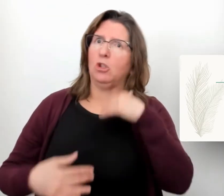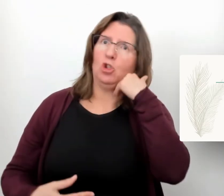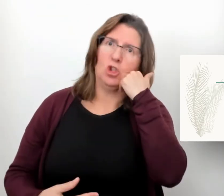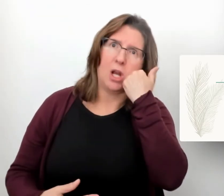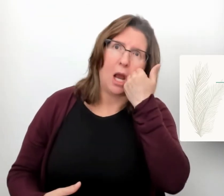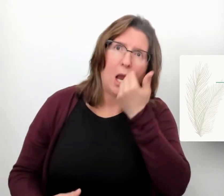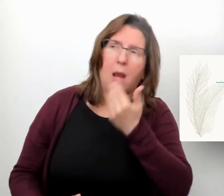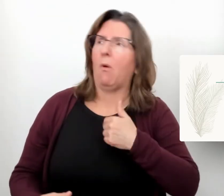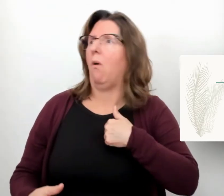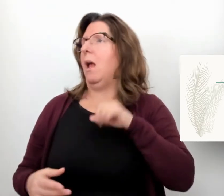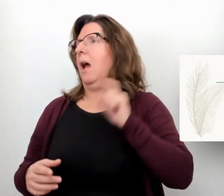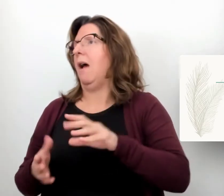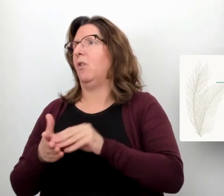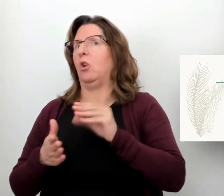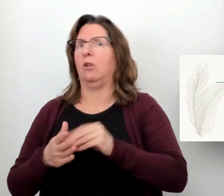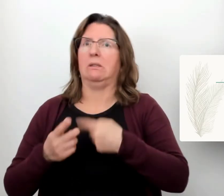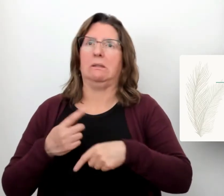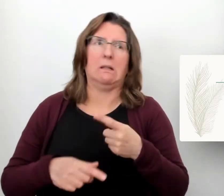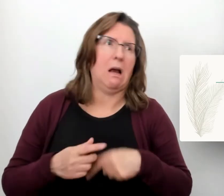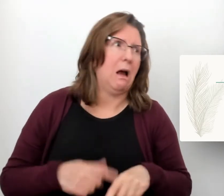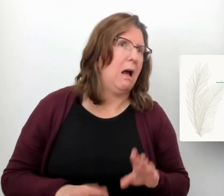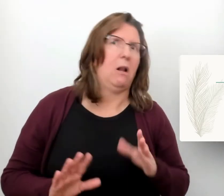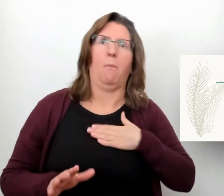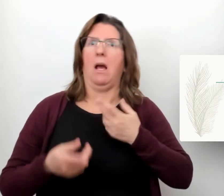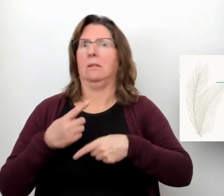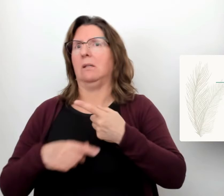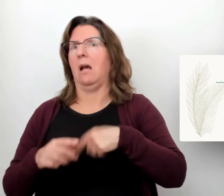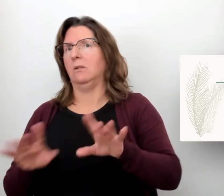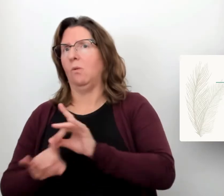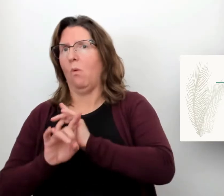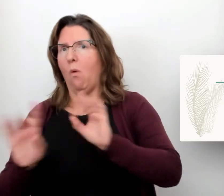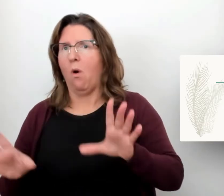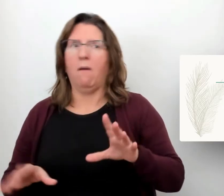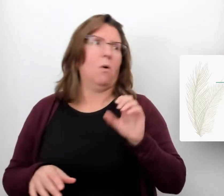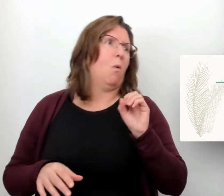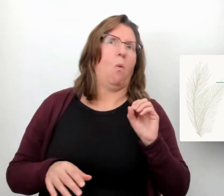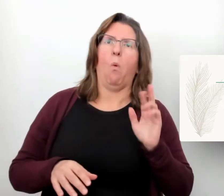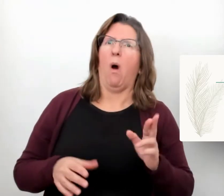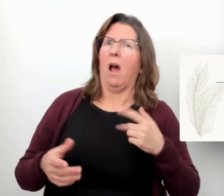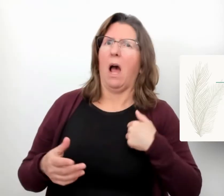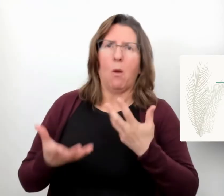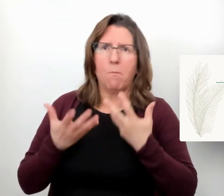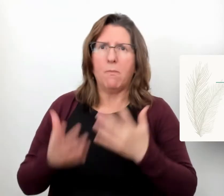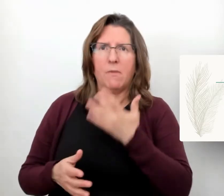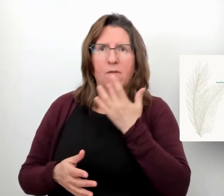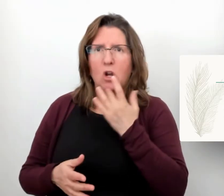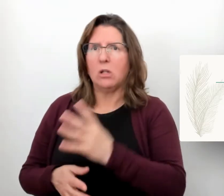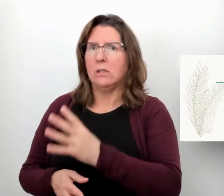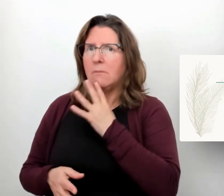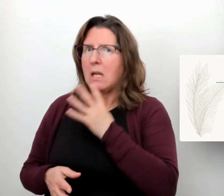When they first came to the program some were ashamed, embarrassed that they had to learn sign language.